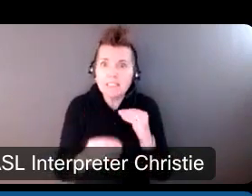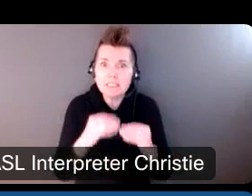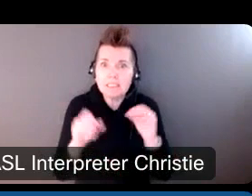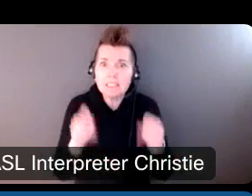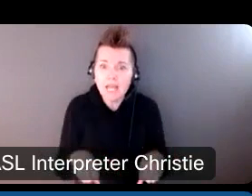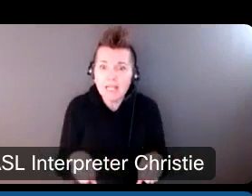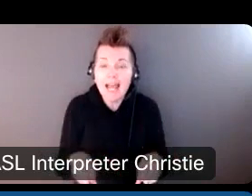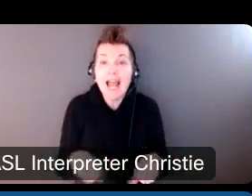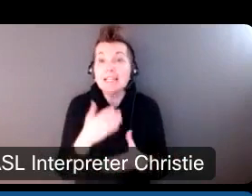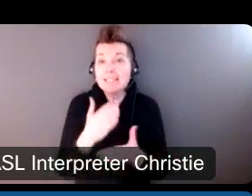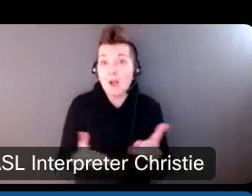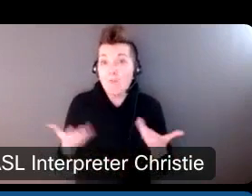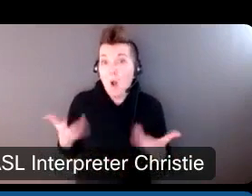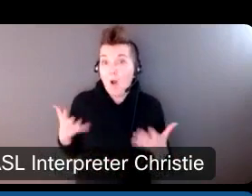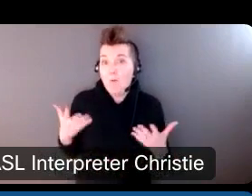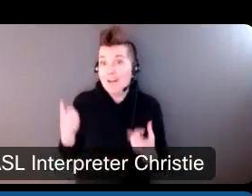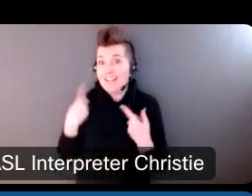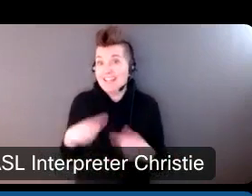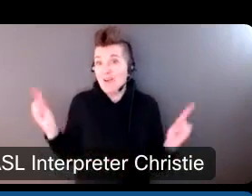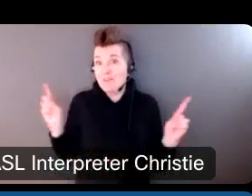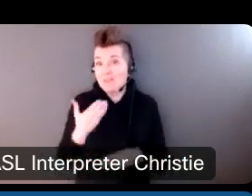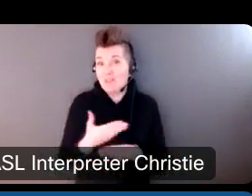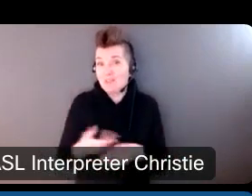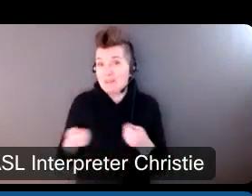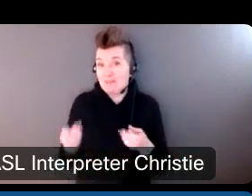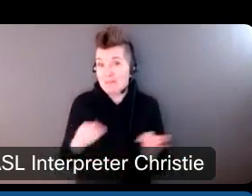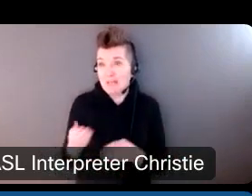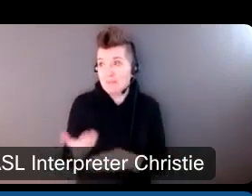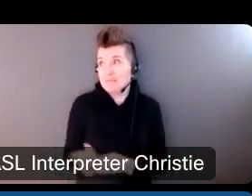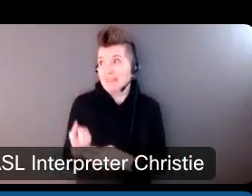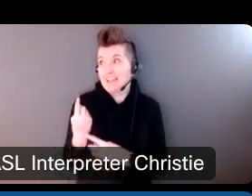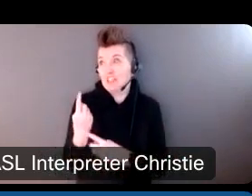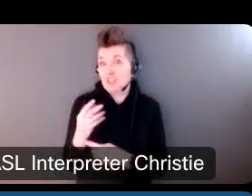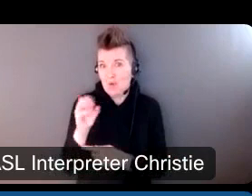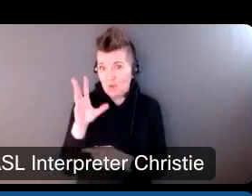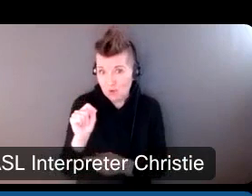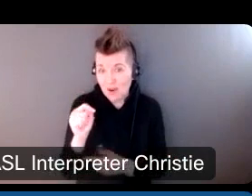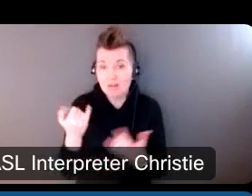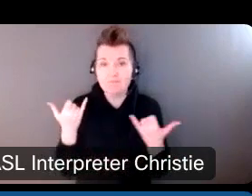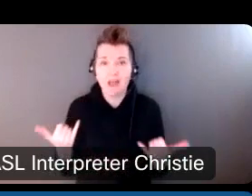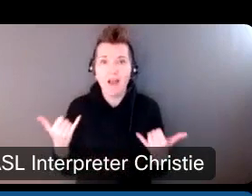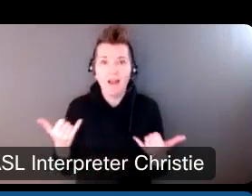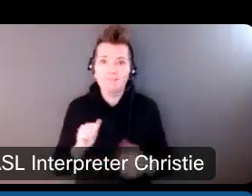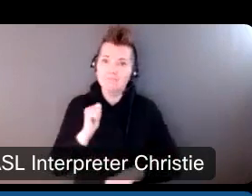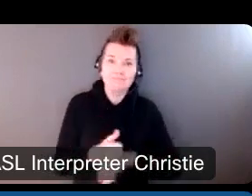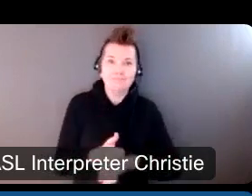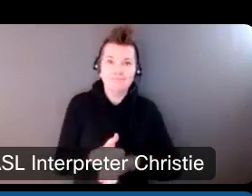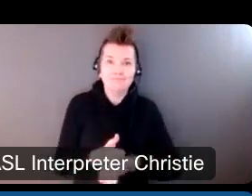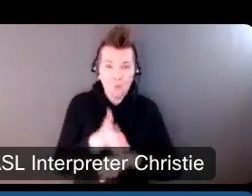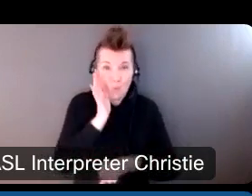congestion management plan back in October last year that are now going to be coming to the implementation stage this year.